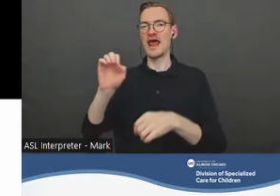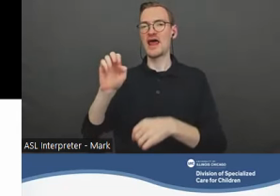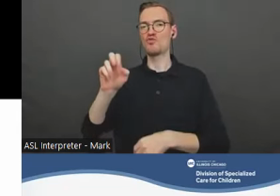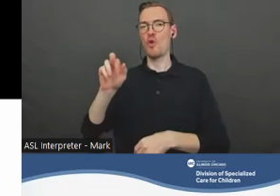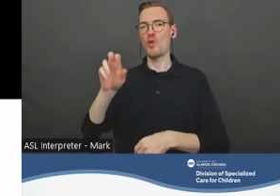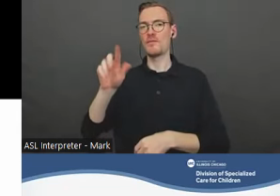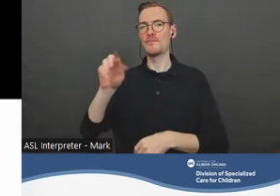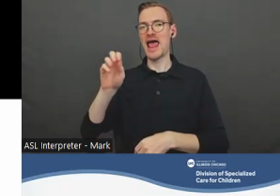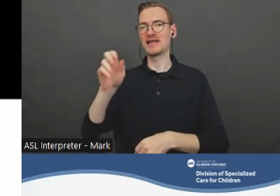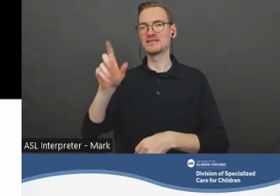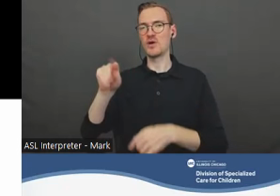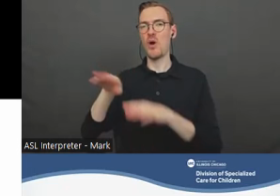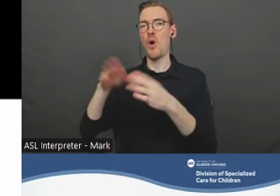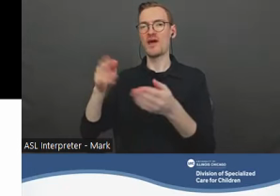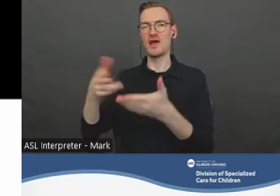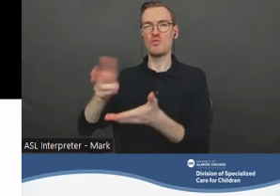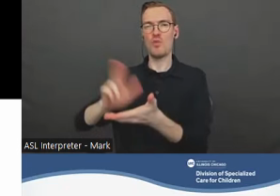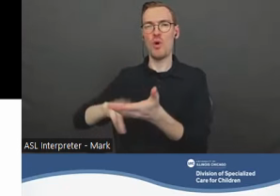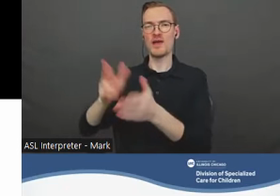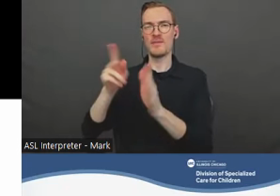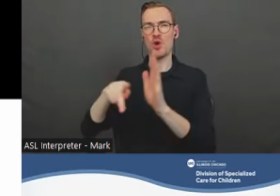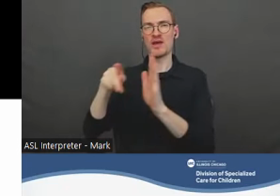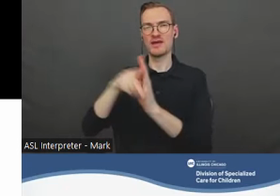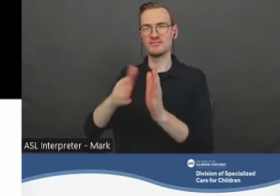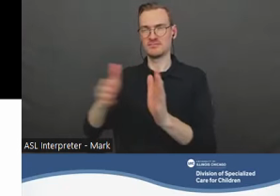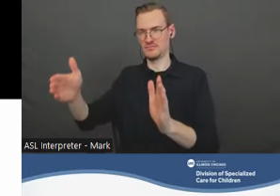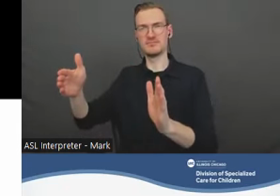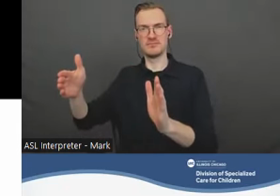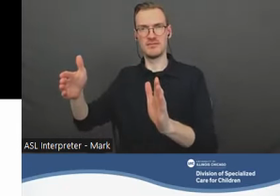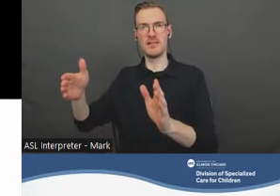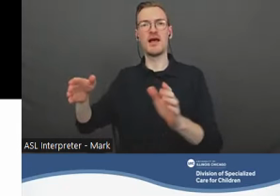is a specific time of the year when your employer allows you to make changes it can be different